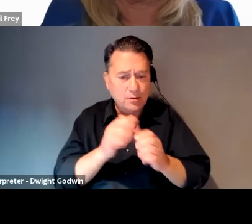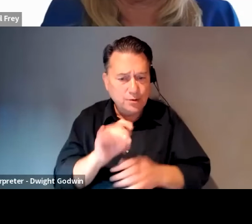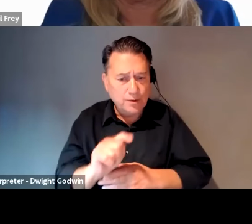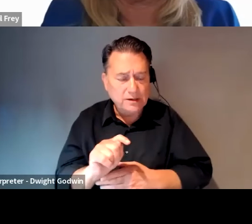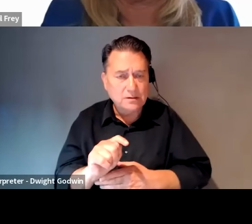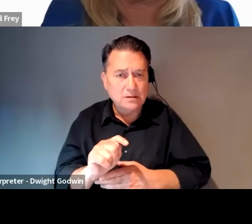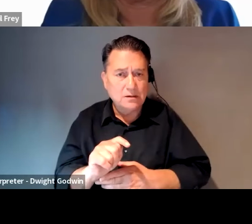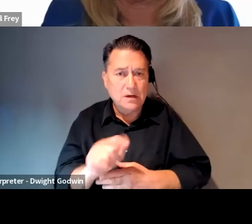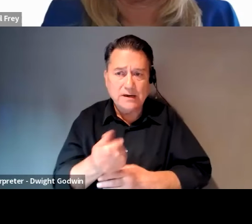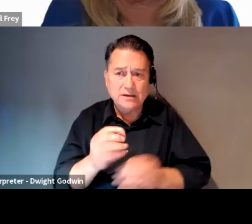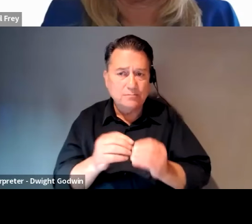anything else is just unfair.